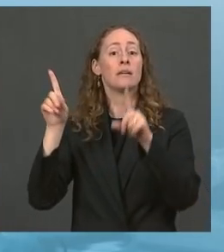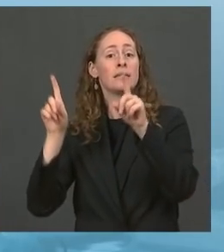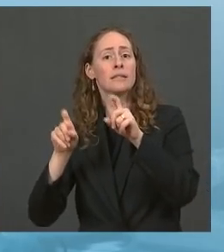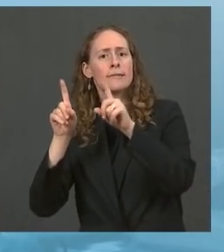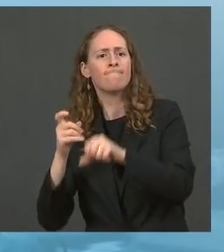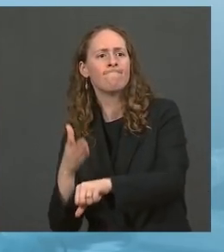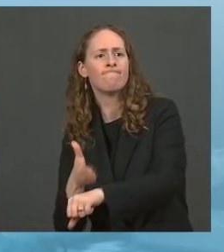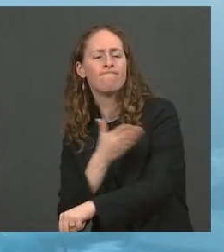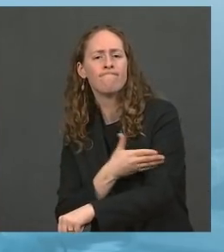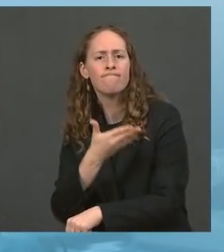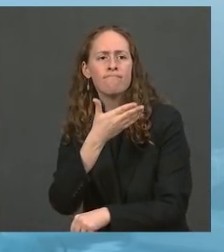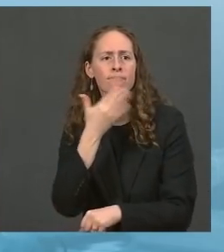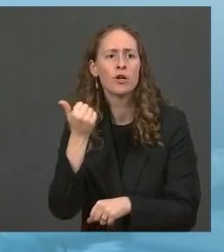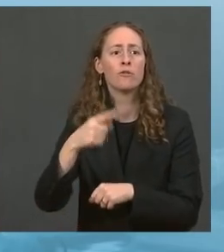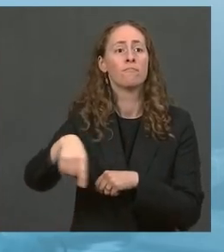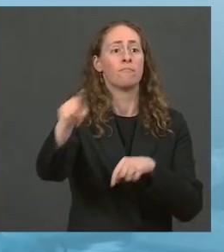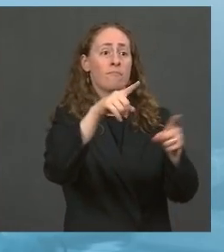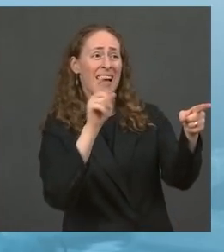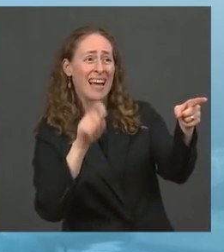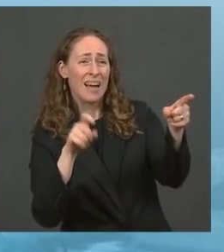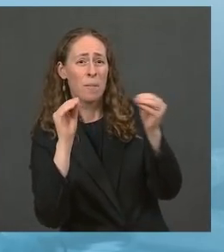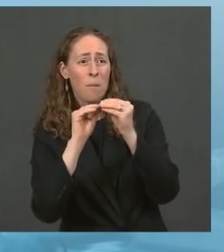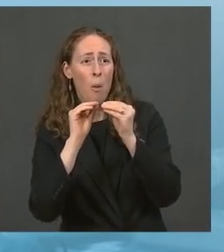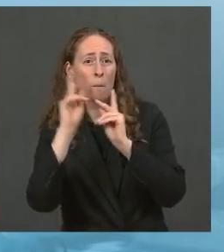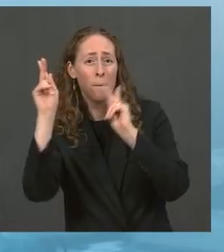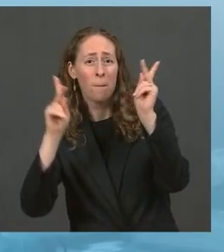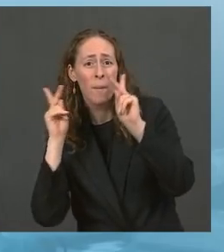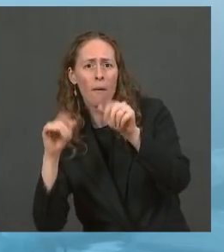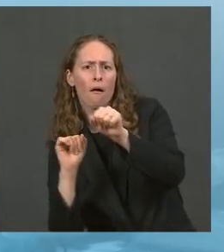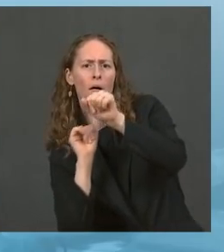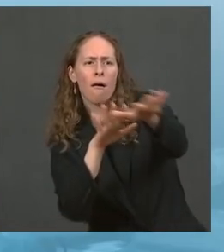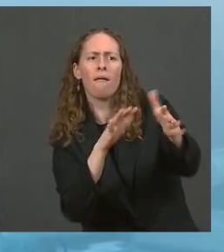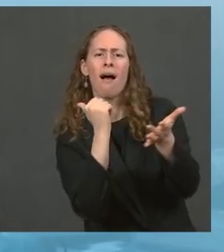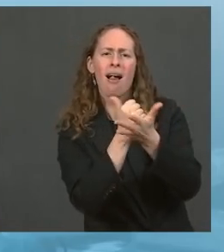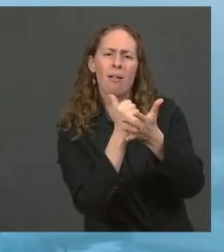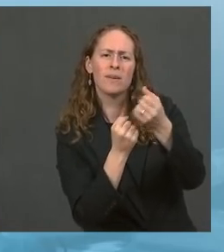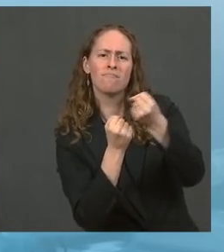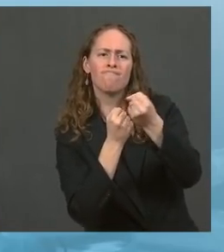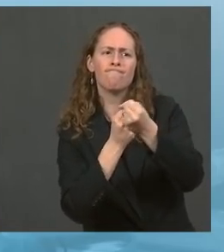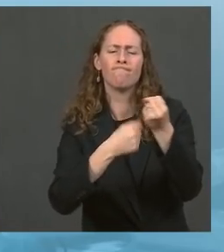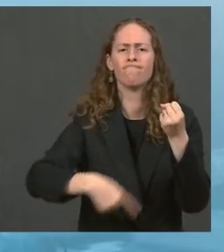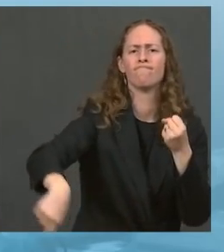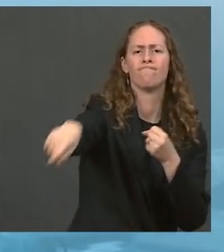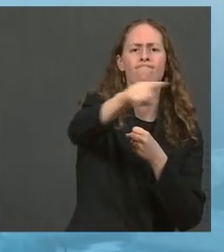And we're going to help all of us build back better by supporting the establishment of a financial mechanism